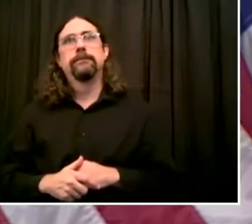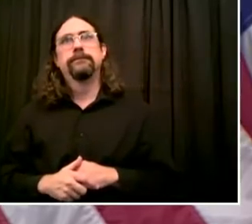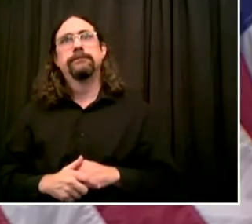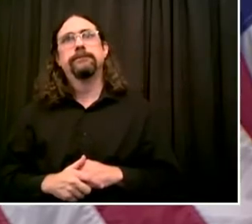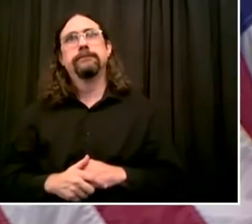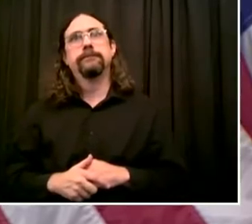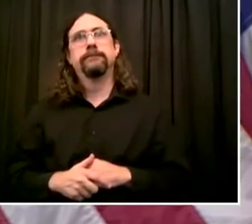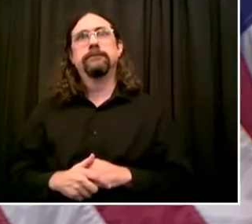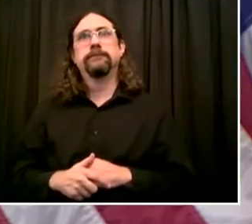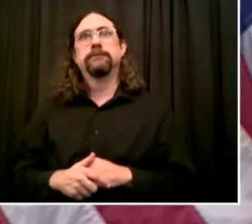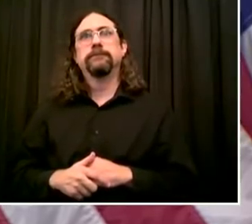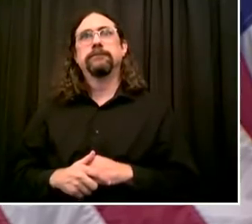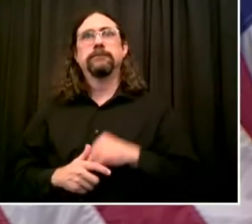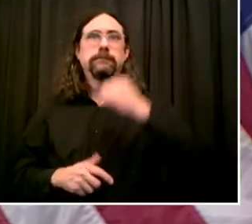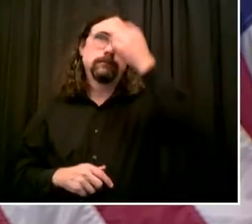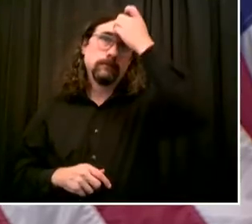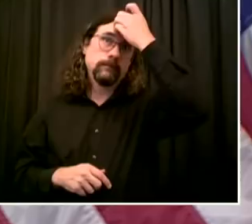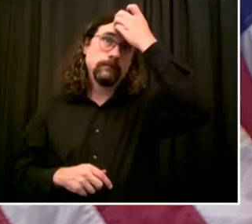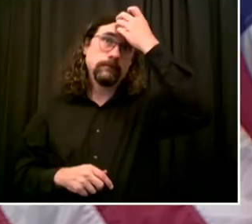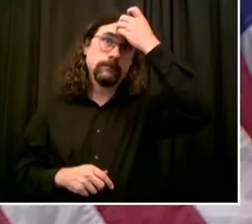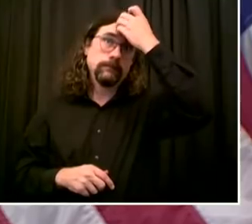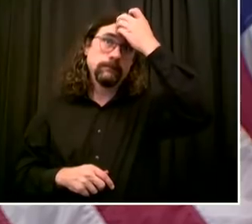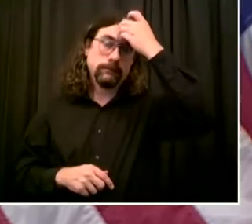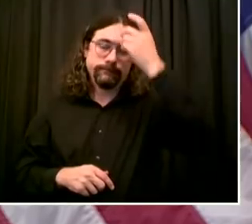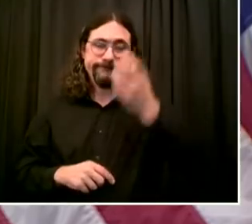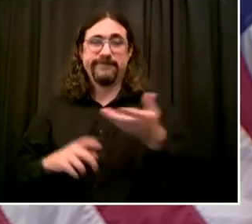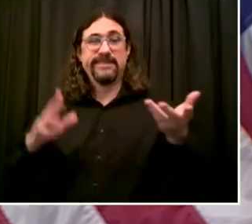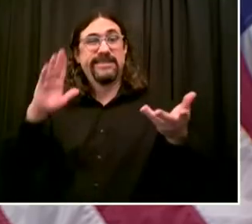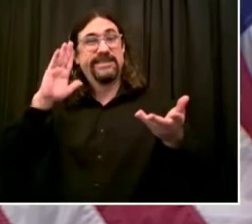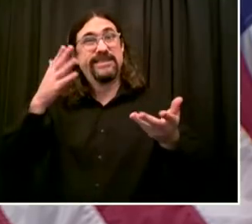BUDGET SOME STATEMENTS IN IT (WILL FIND A WO AY TADDRESS